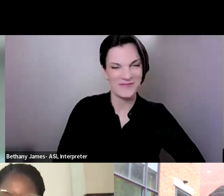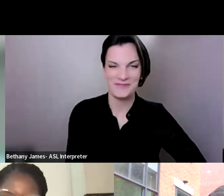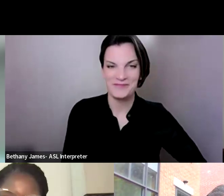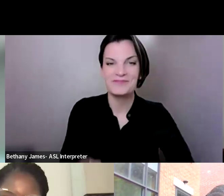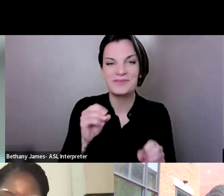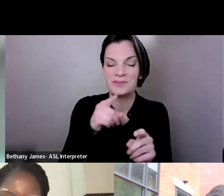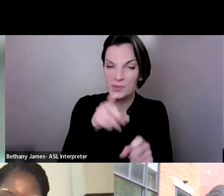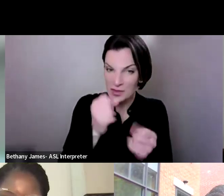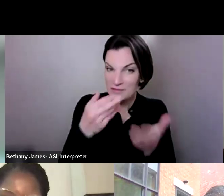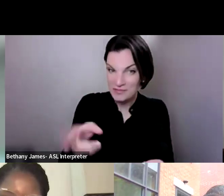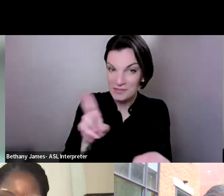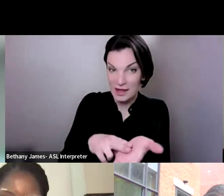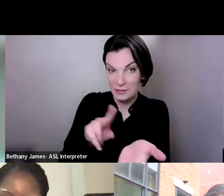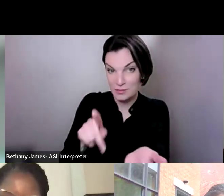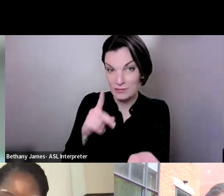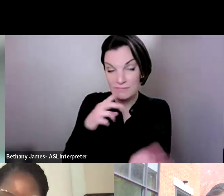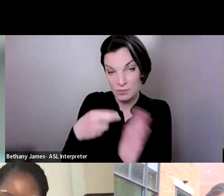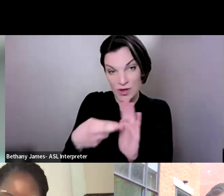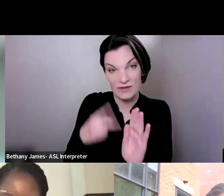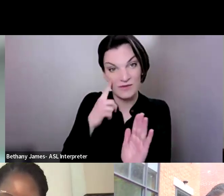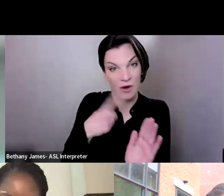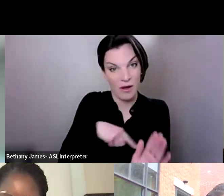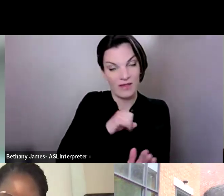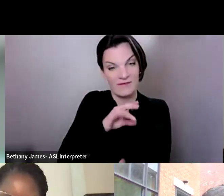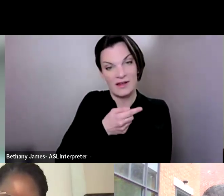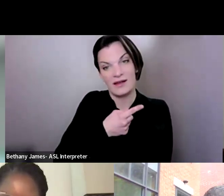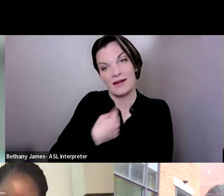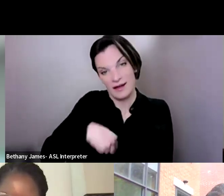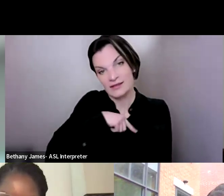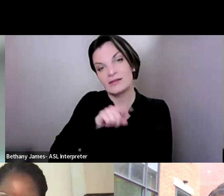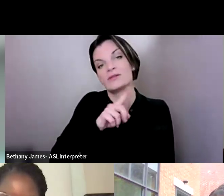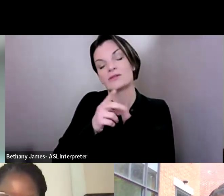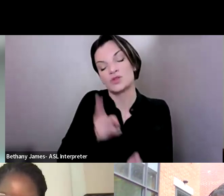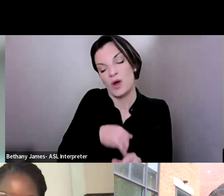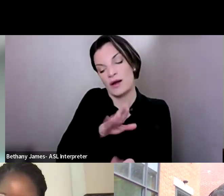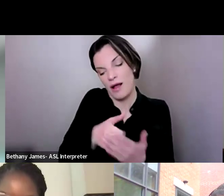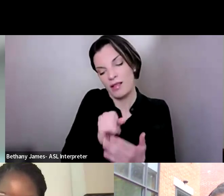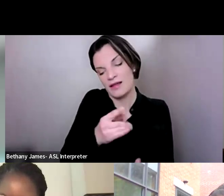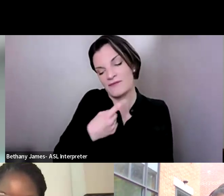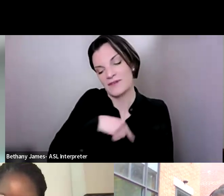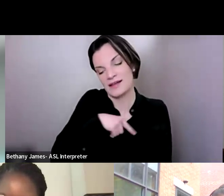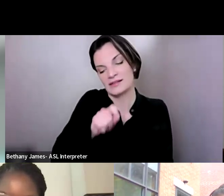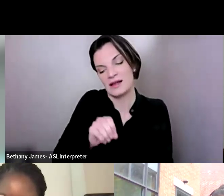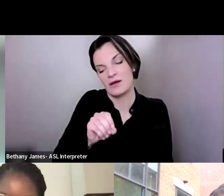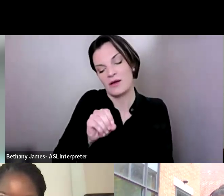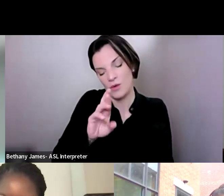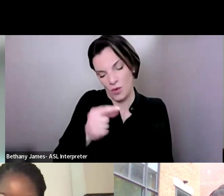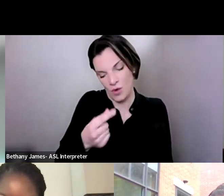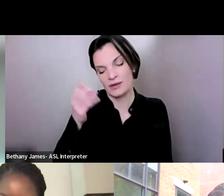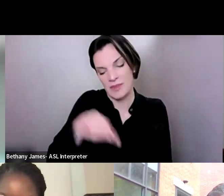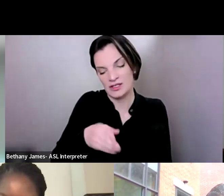You can sign up to register for All of Us at joinallofus.org/aahd. If you want to continue this